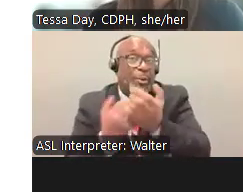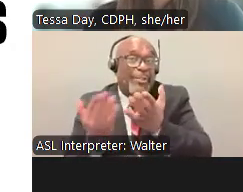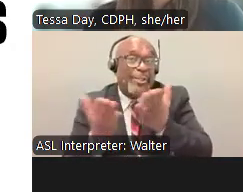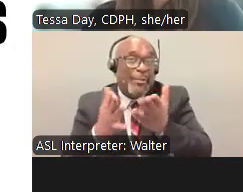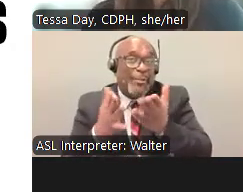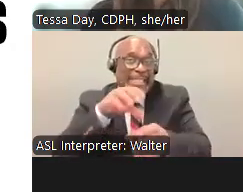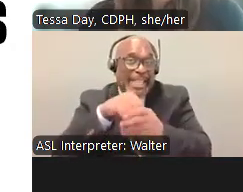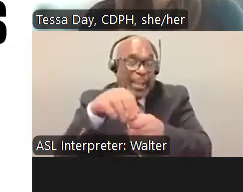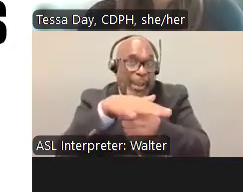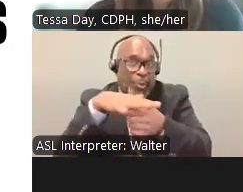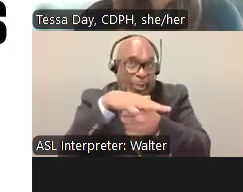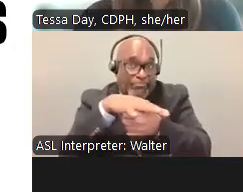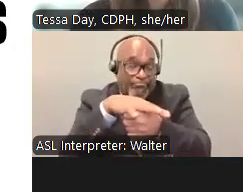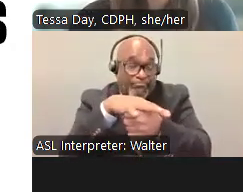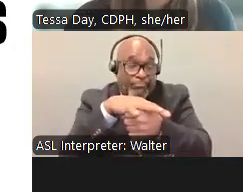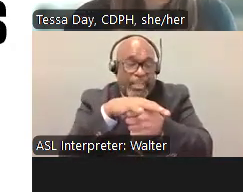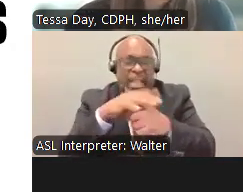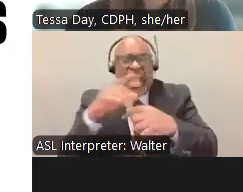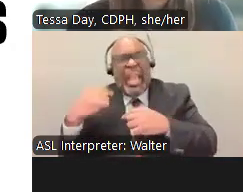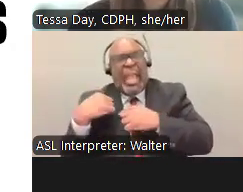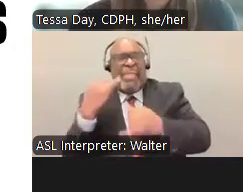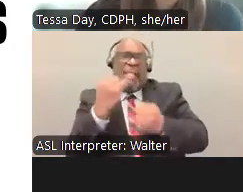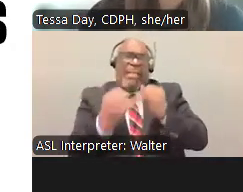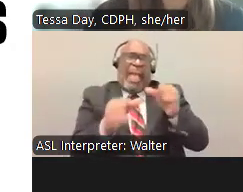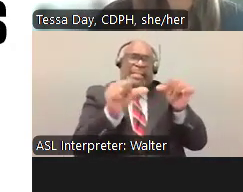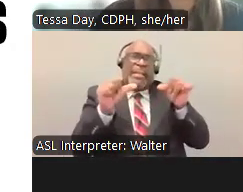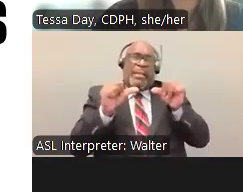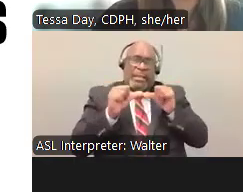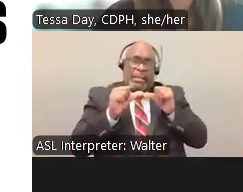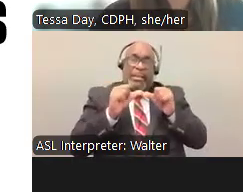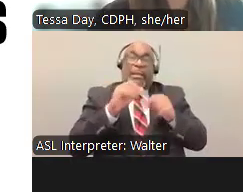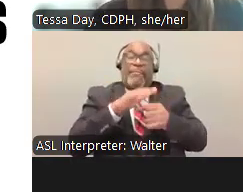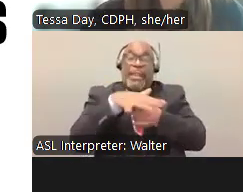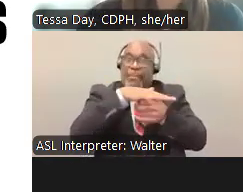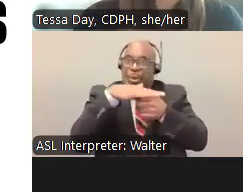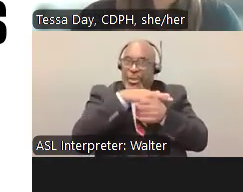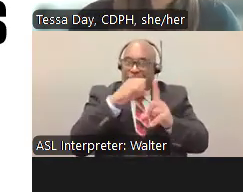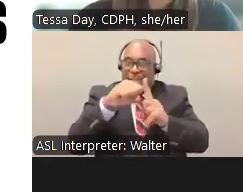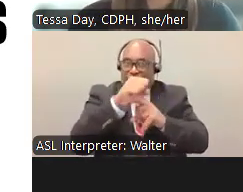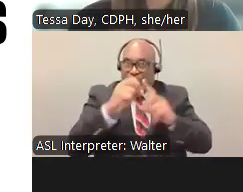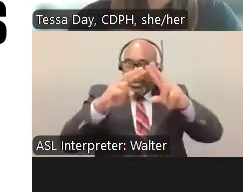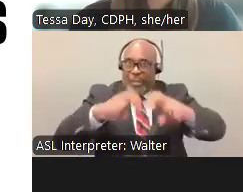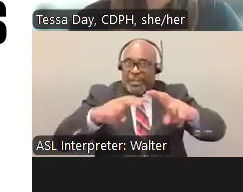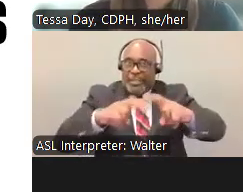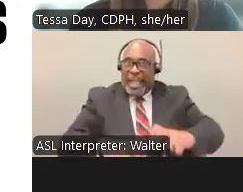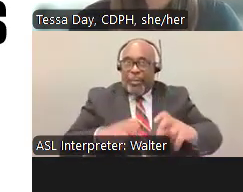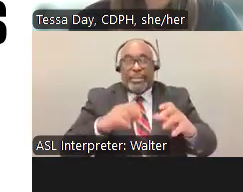13:34:26 And the last domain of 13:34:27 neighborhood conditions that 13:34:29 we looked at is exploring more 13:34:32 of the physical or built